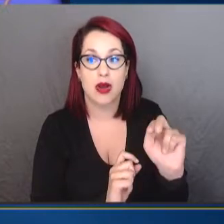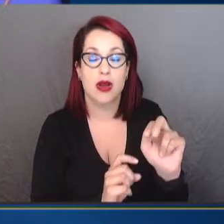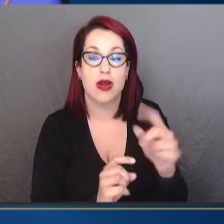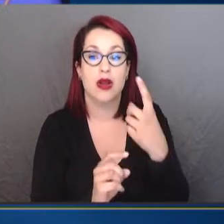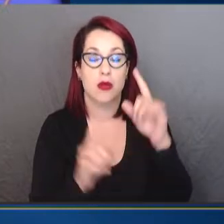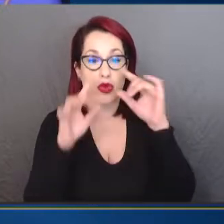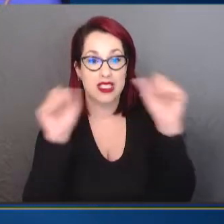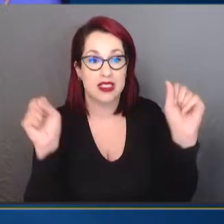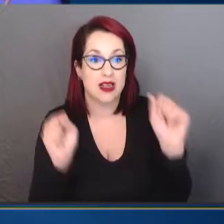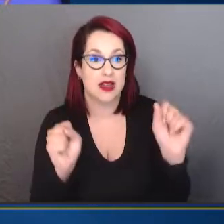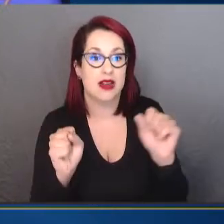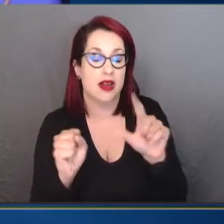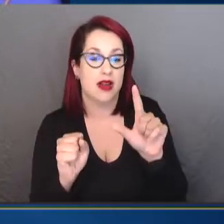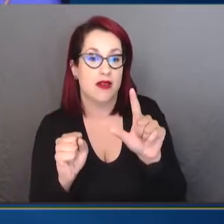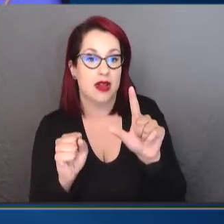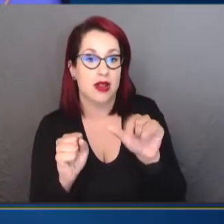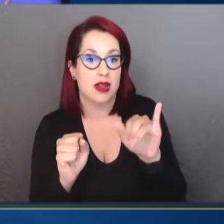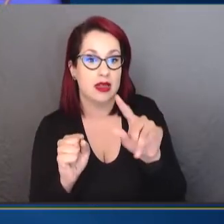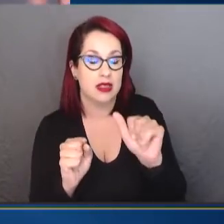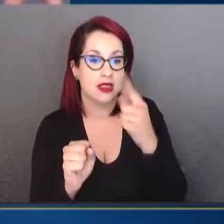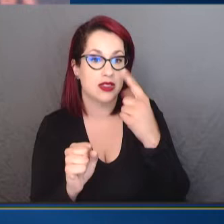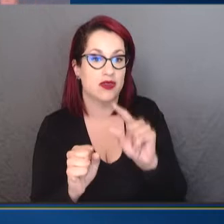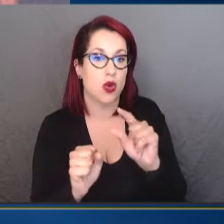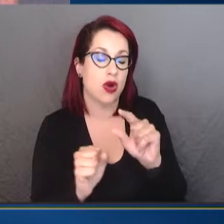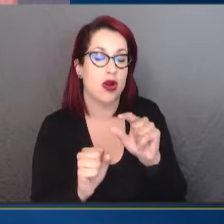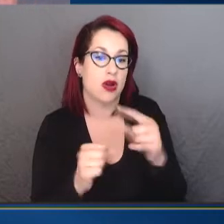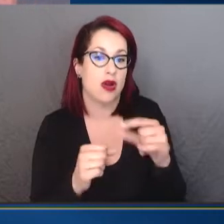The caucus aims to play a pivotal role in research policy, development